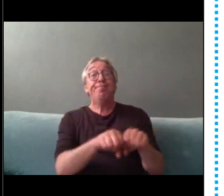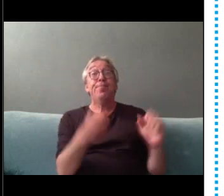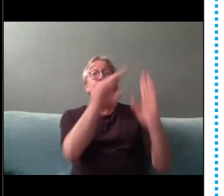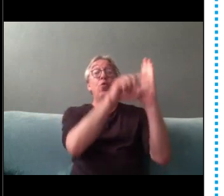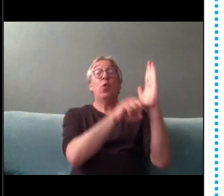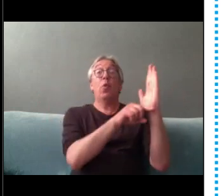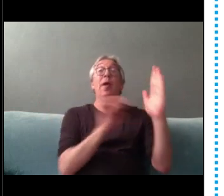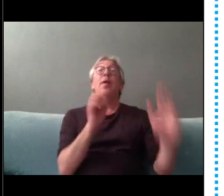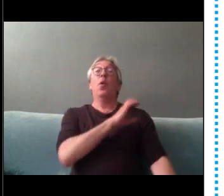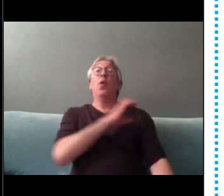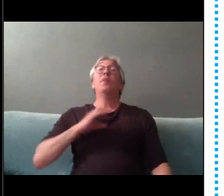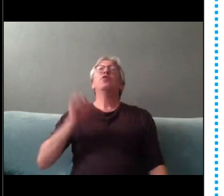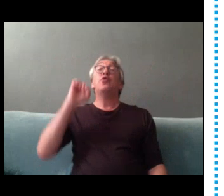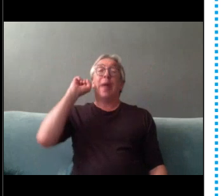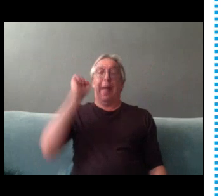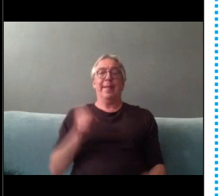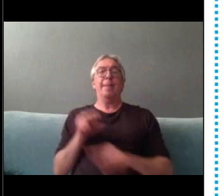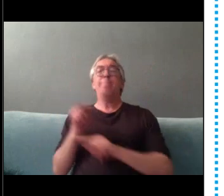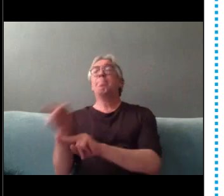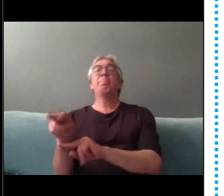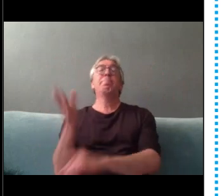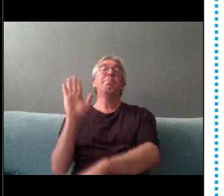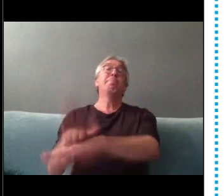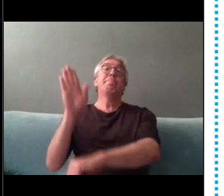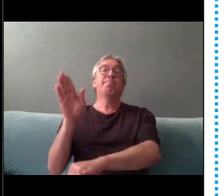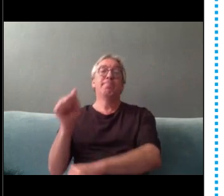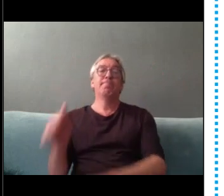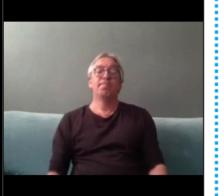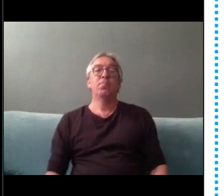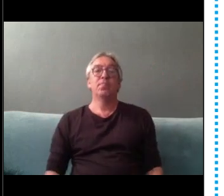Where if about individual right in a situation where you had problems